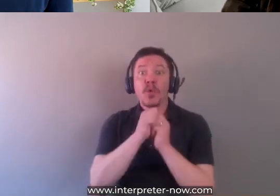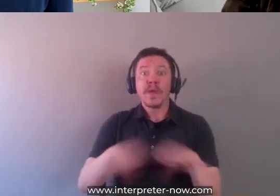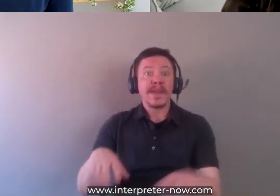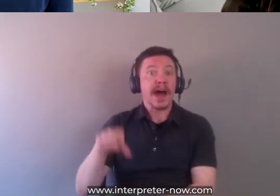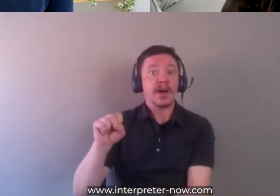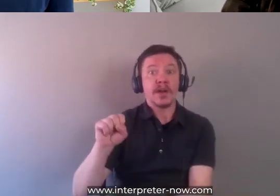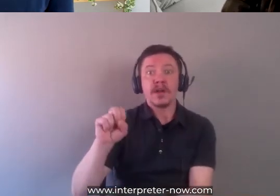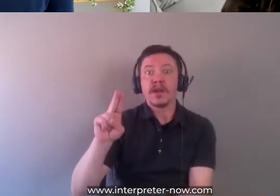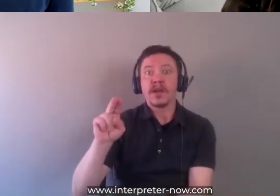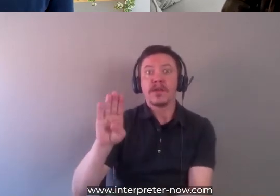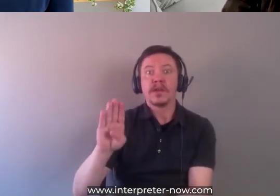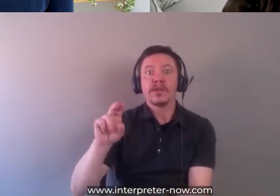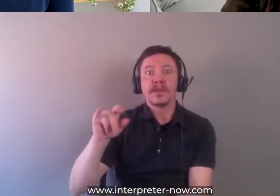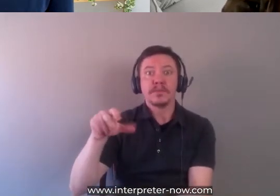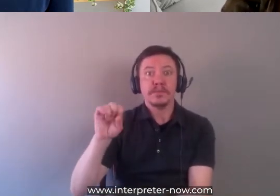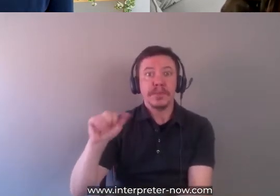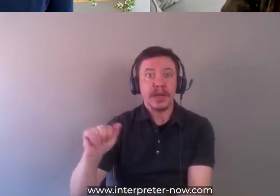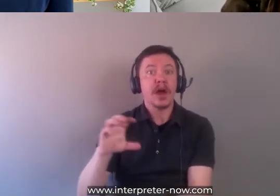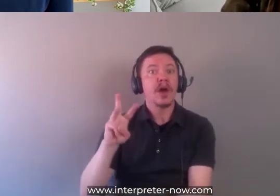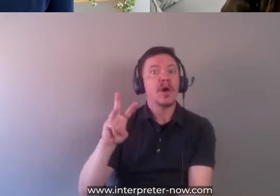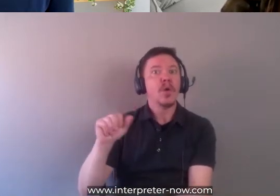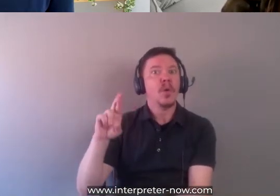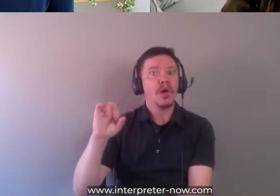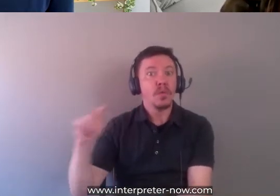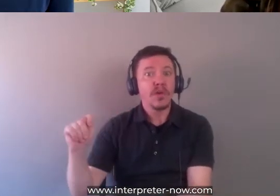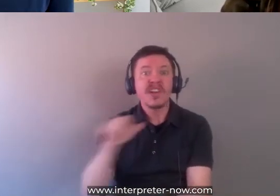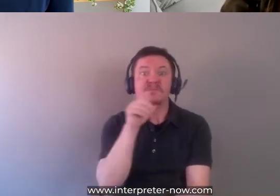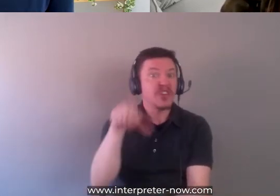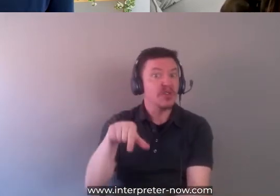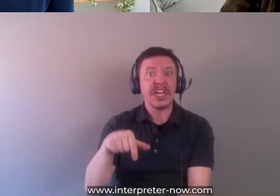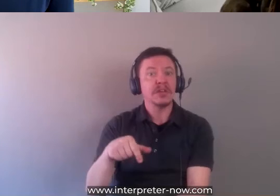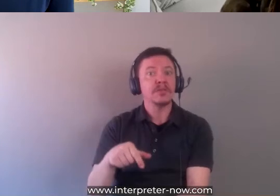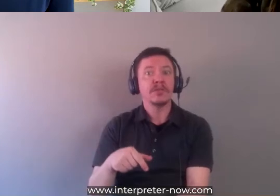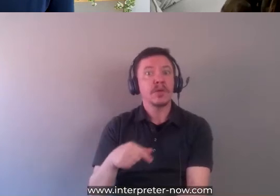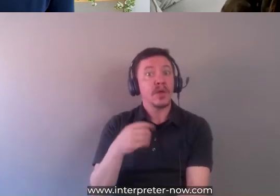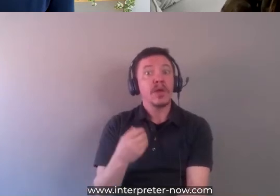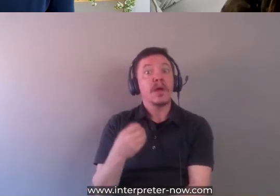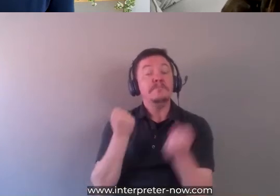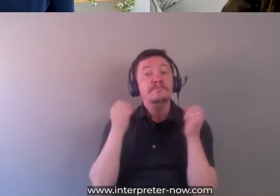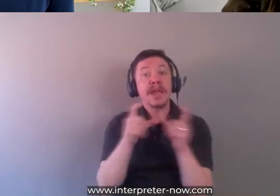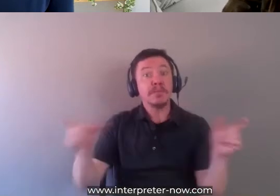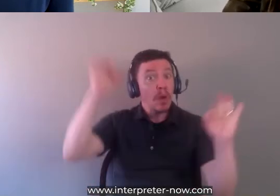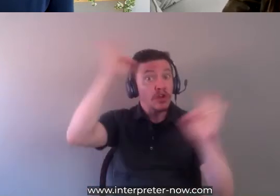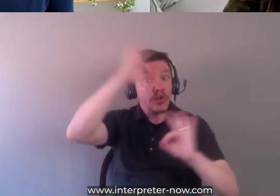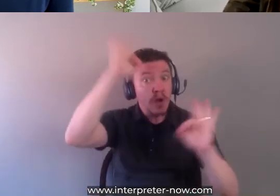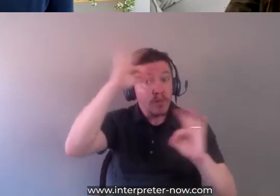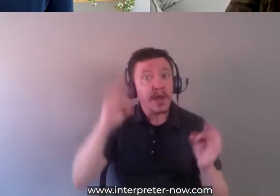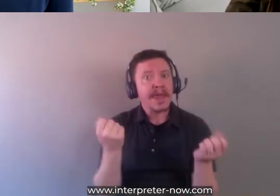or a warrant. Many people don't realize that a wide range of websites and social media